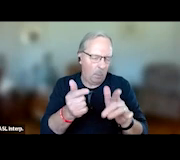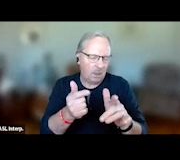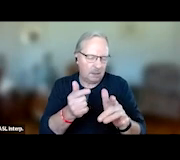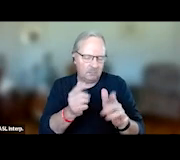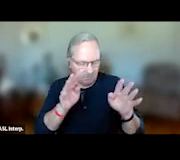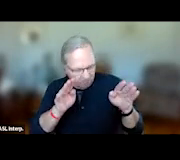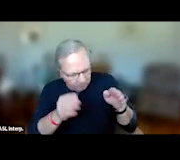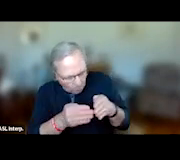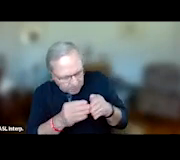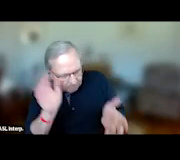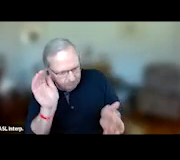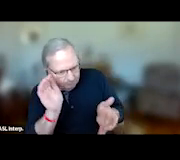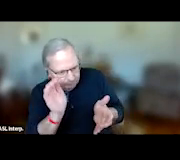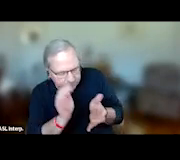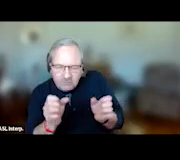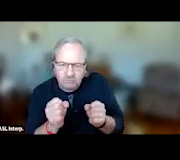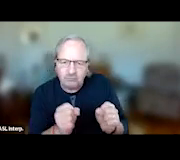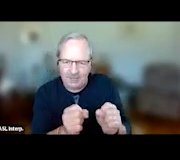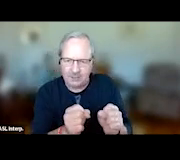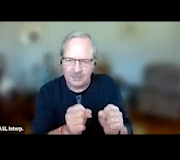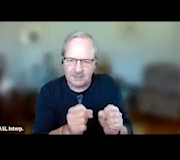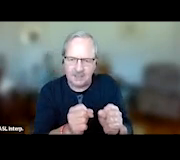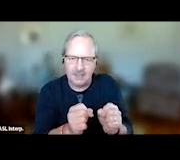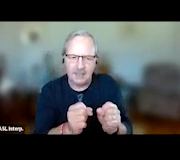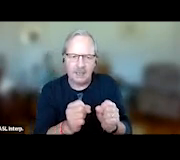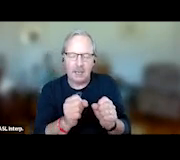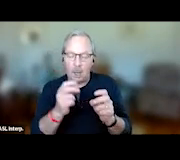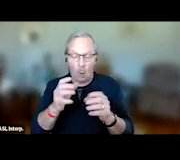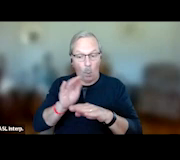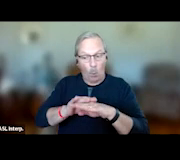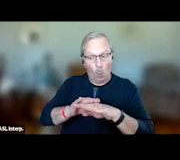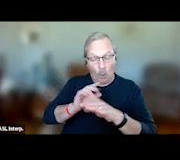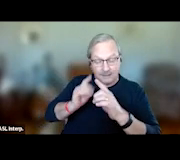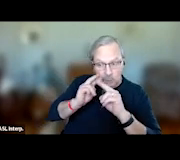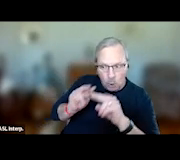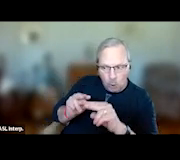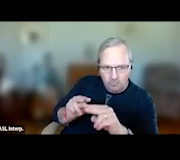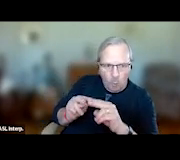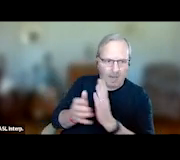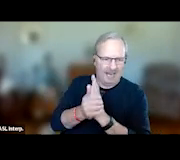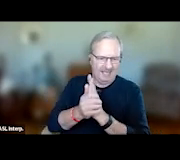We'll talk about prevention, warning signs to look out for, skills or strategies that are both non-verbal